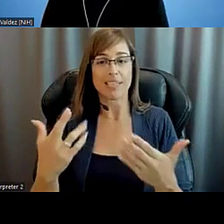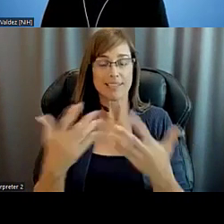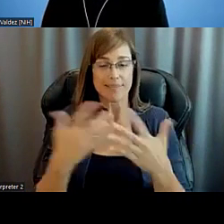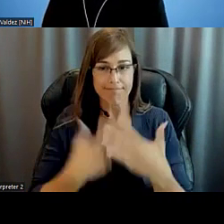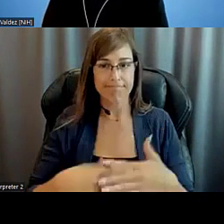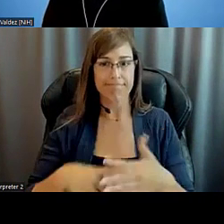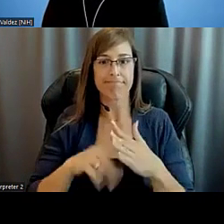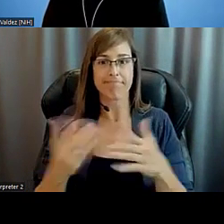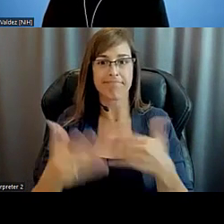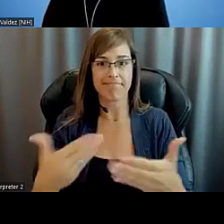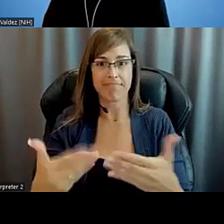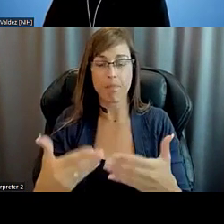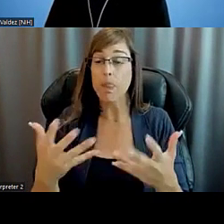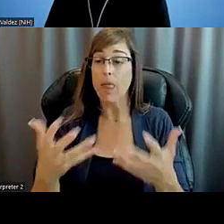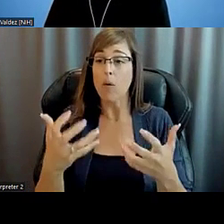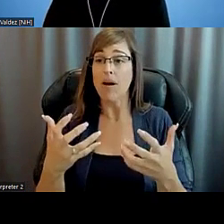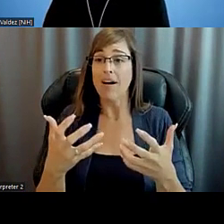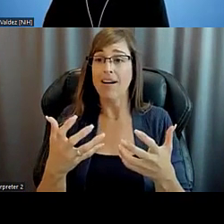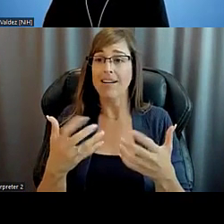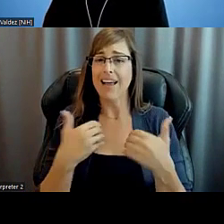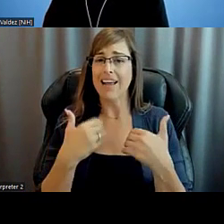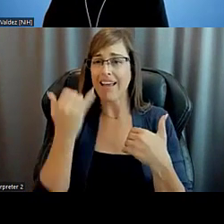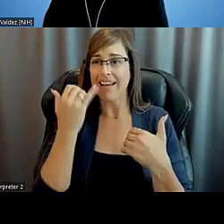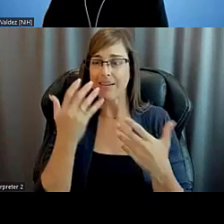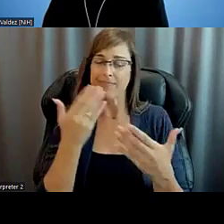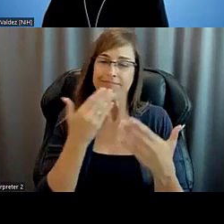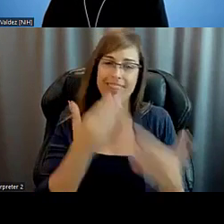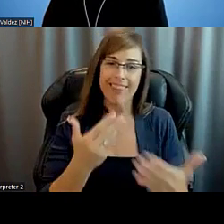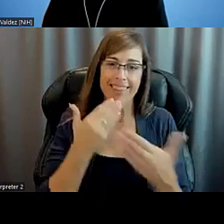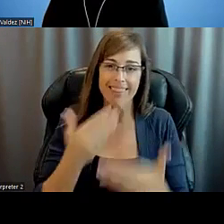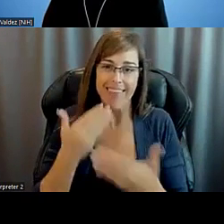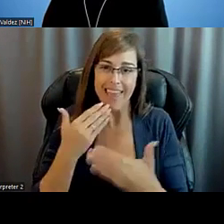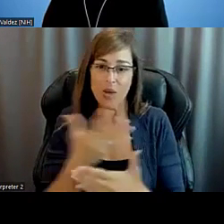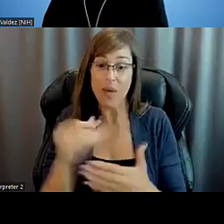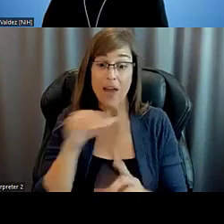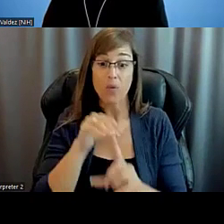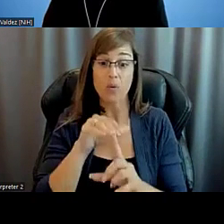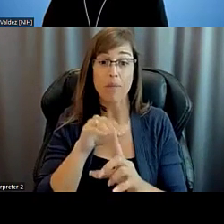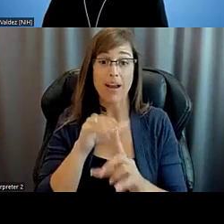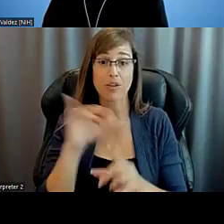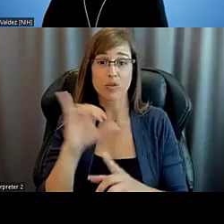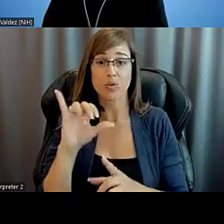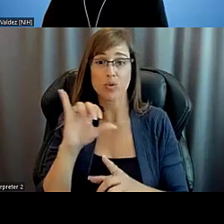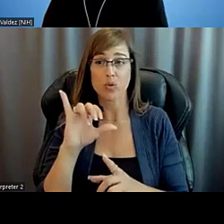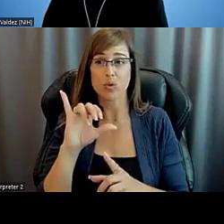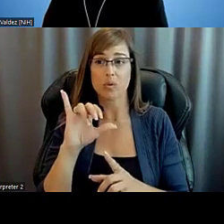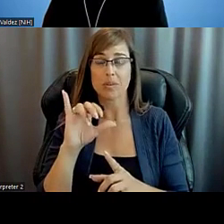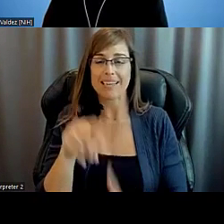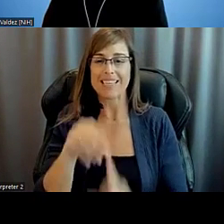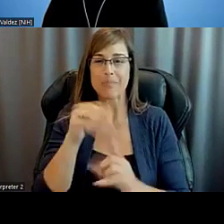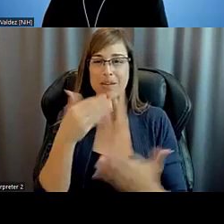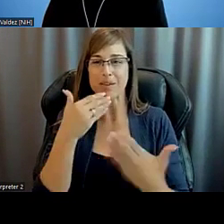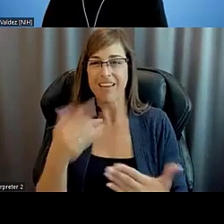I do want to issue a couple of thanks and a couple of reminders. So special thanks to Dr. Christine Ring,